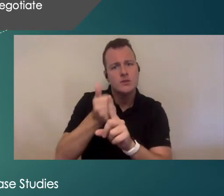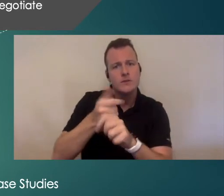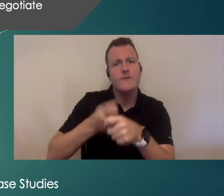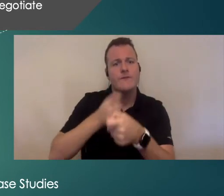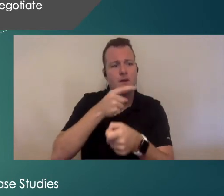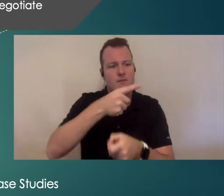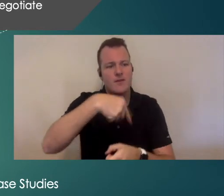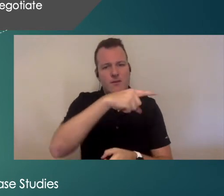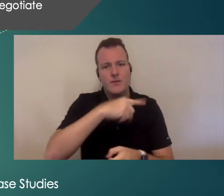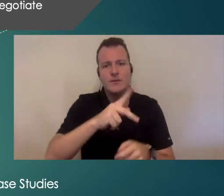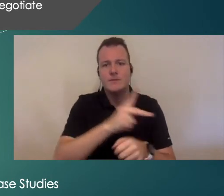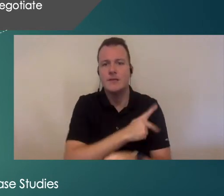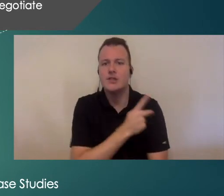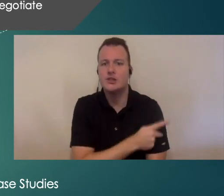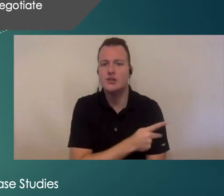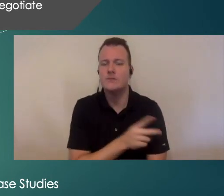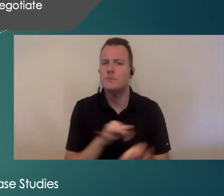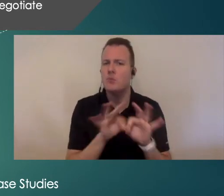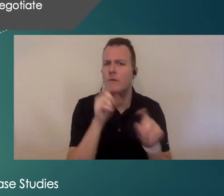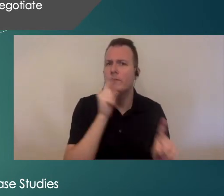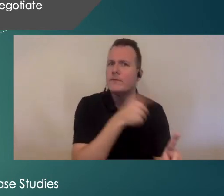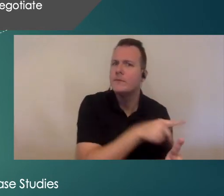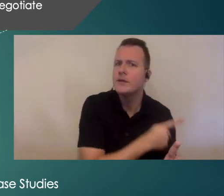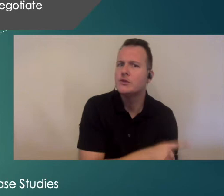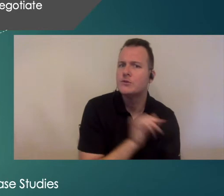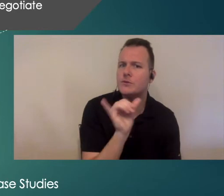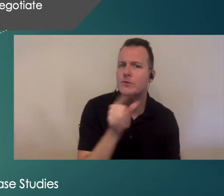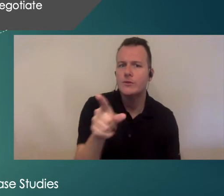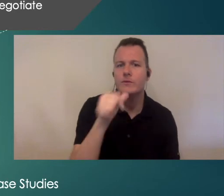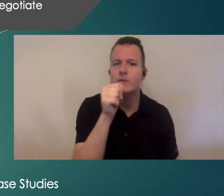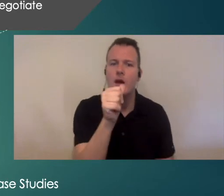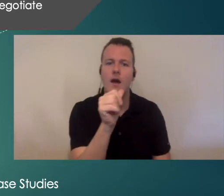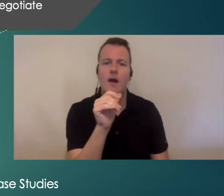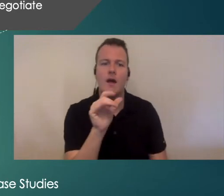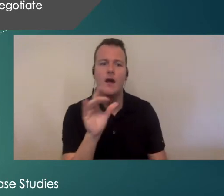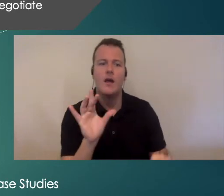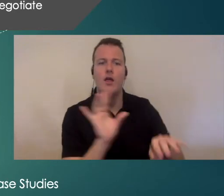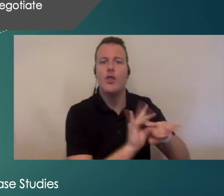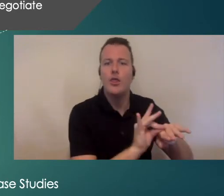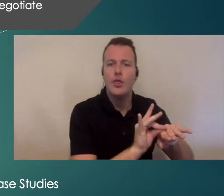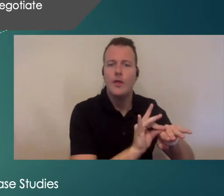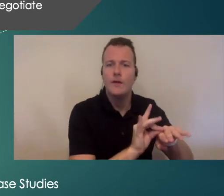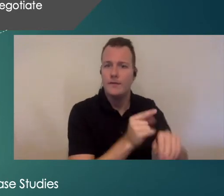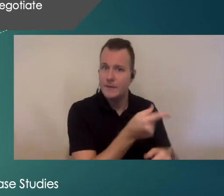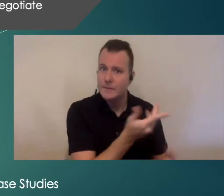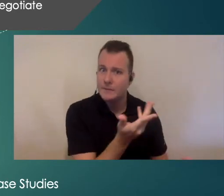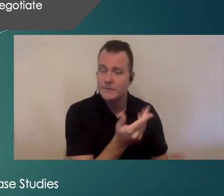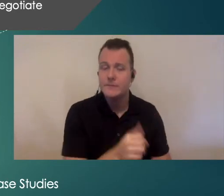patients. That's important to patients, so that you're not infecting them. When